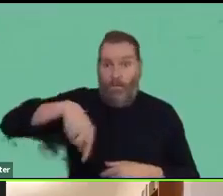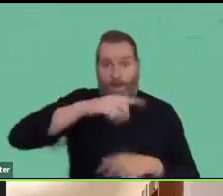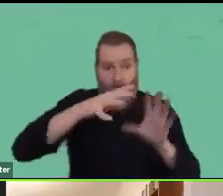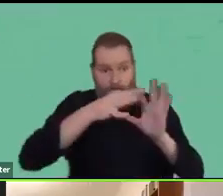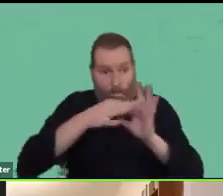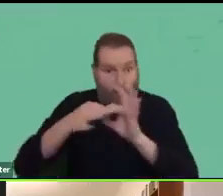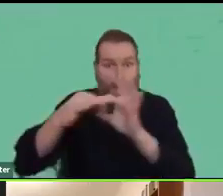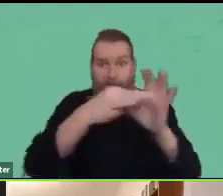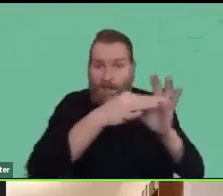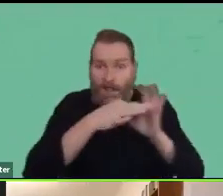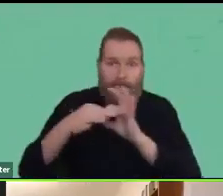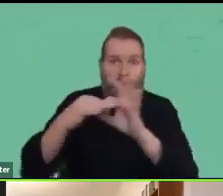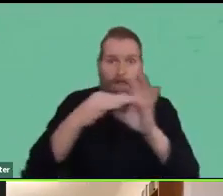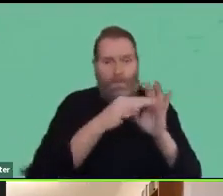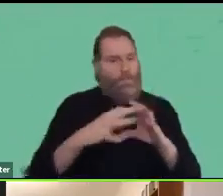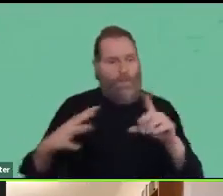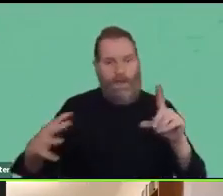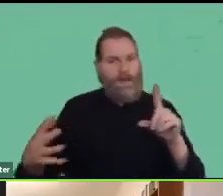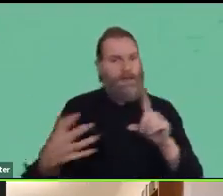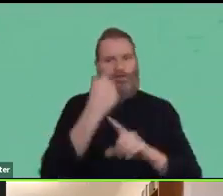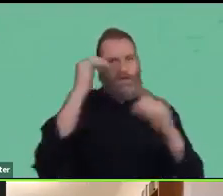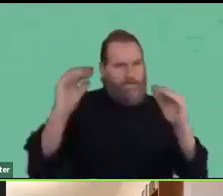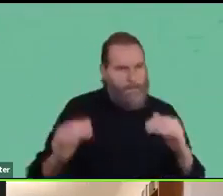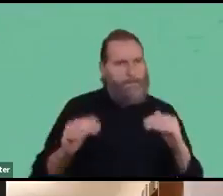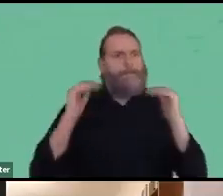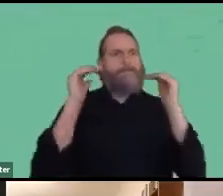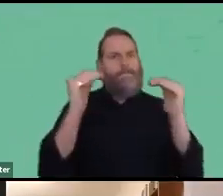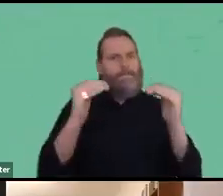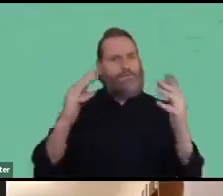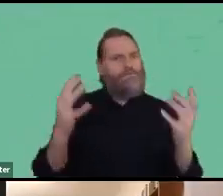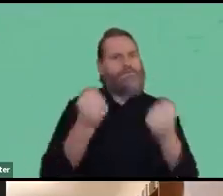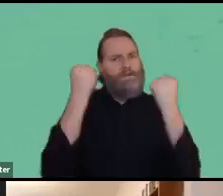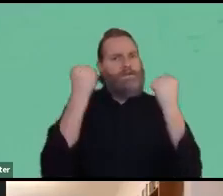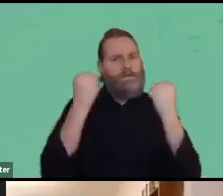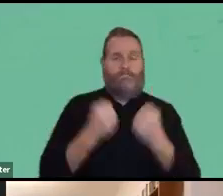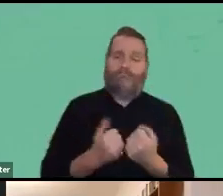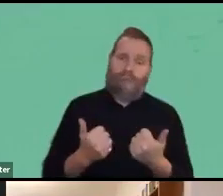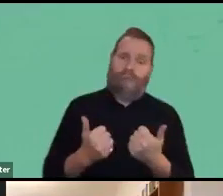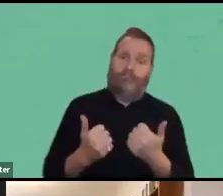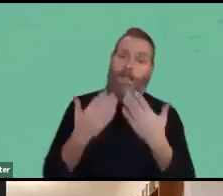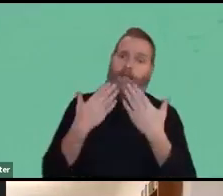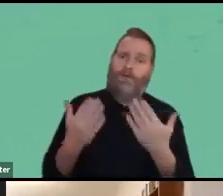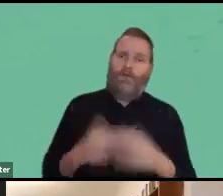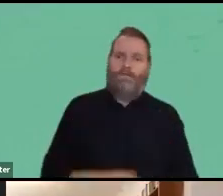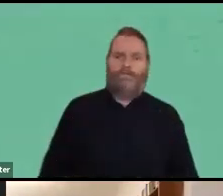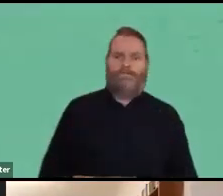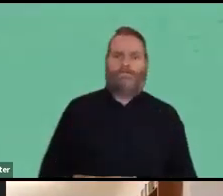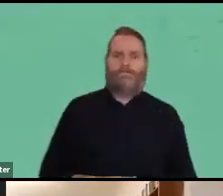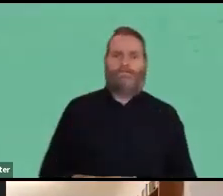we can do that if that proves necessary. Okay thanks so much Mark few more shout outs - DfT